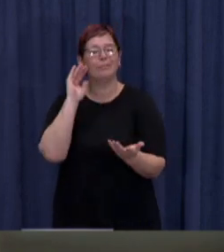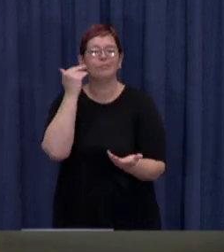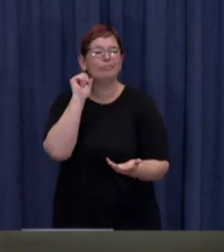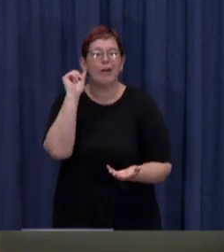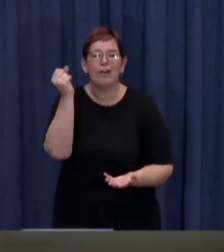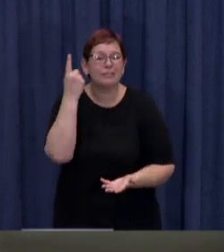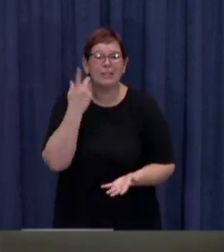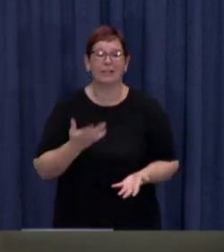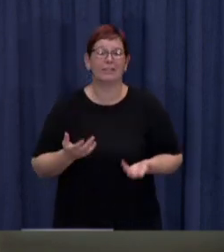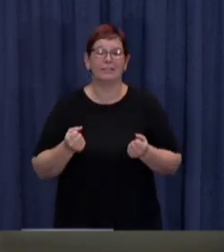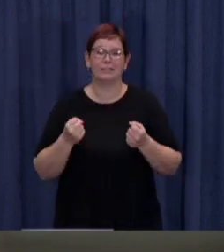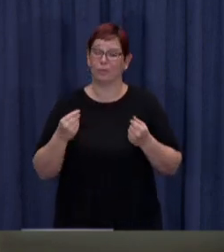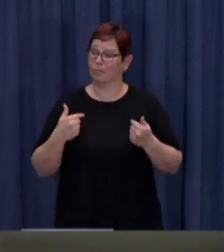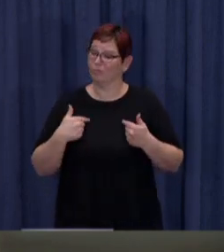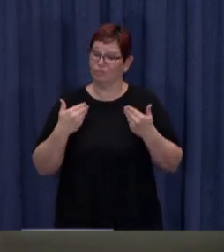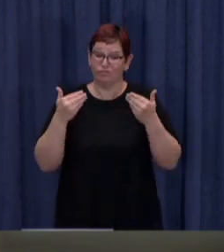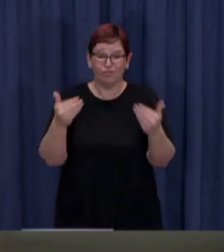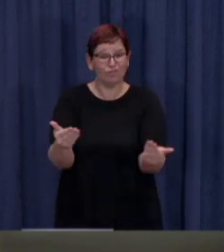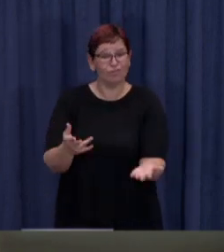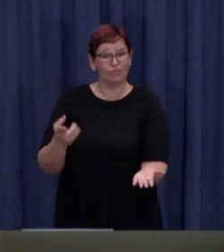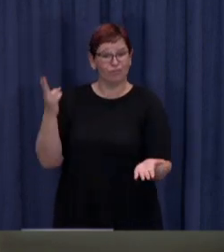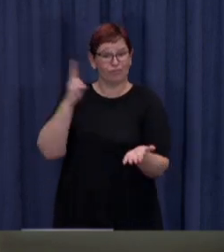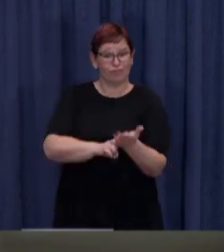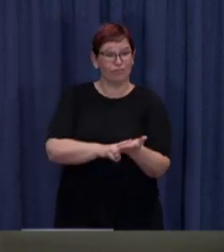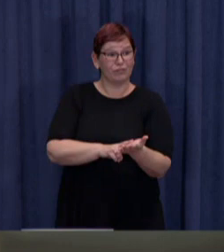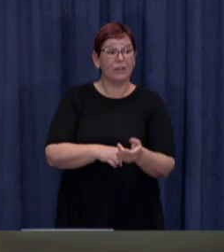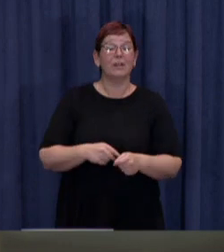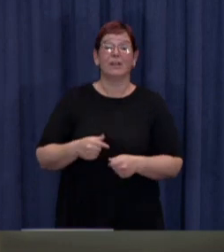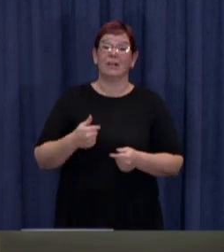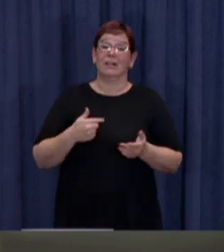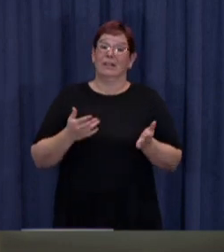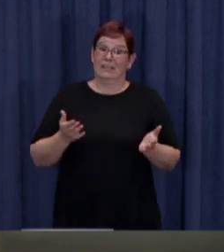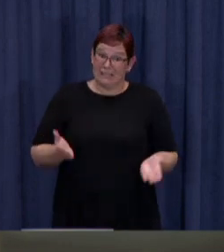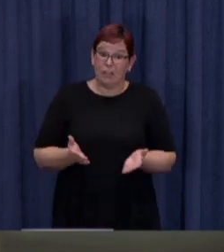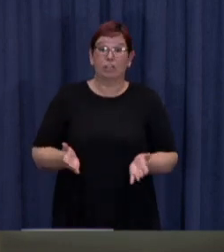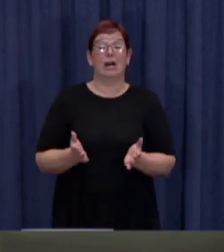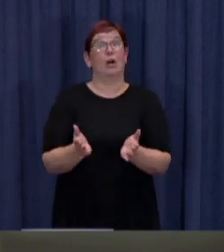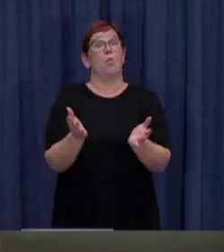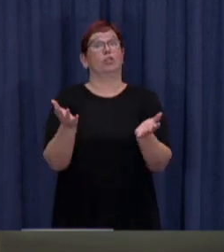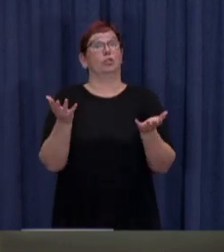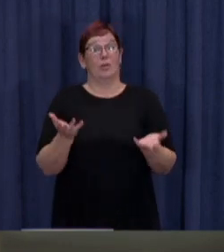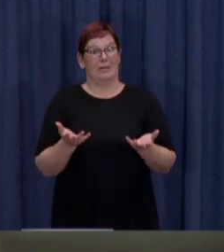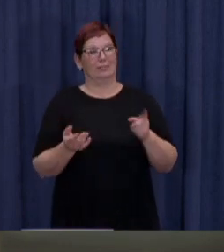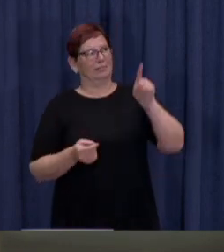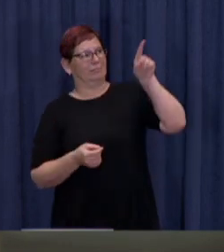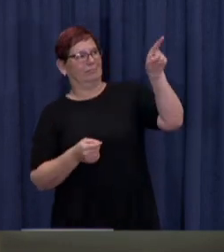act and for ourselves to act even if they didn't and I was quite confident they were going to but it was time to issue this declaration but as they say